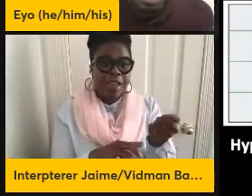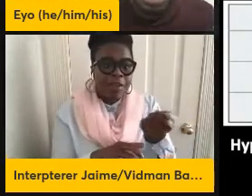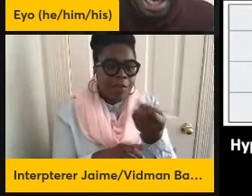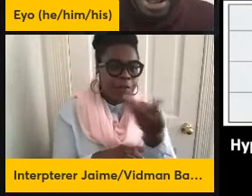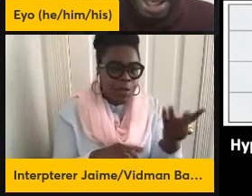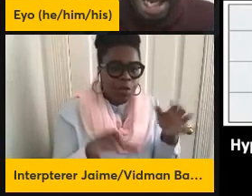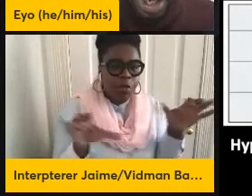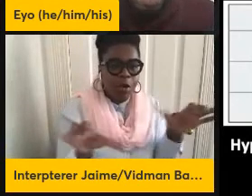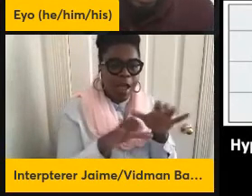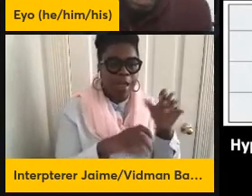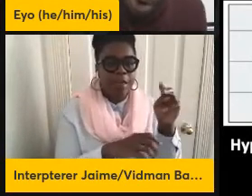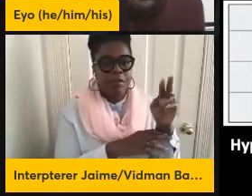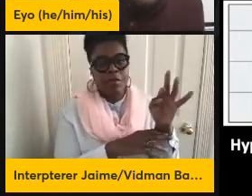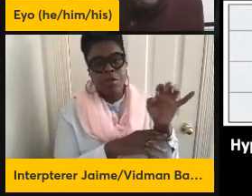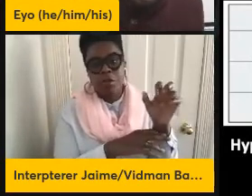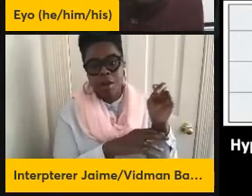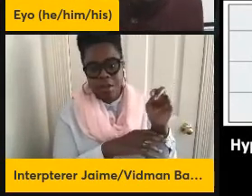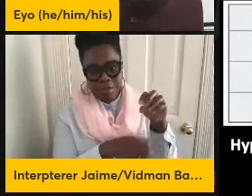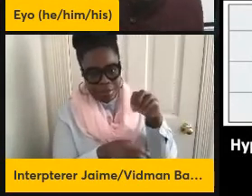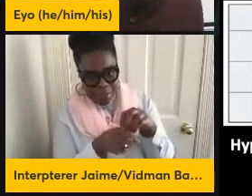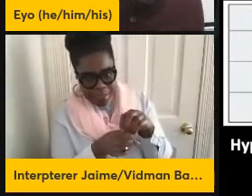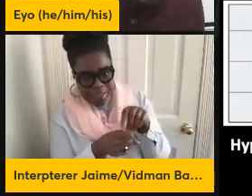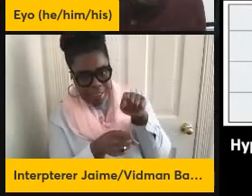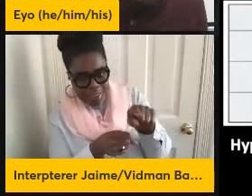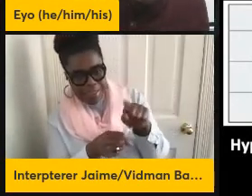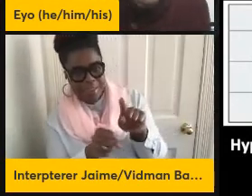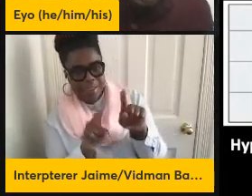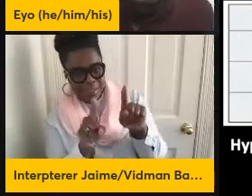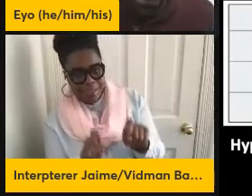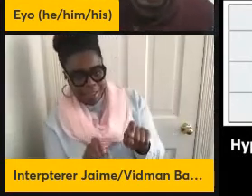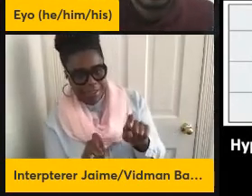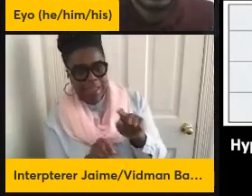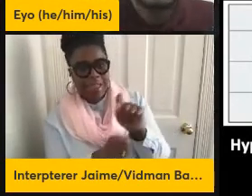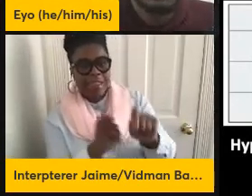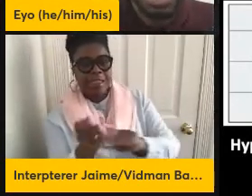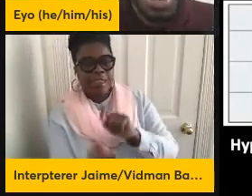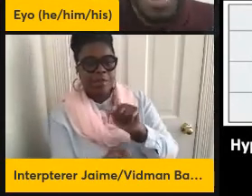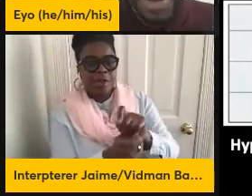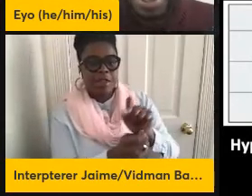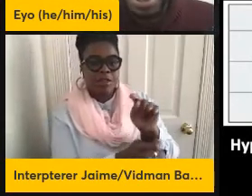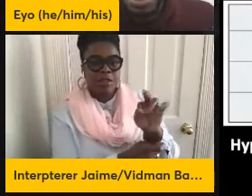context. So we've honed in on this specific striatal circuit that seems to be affected.